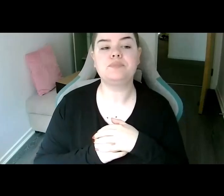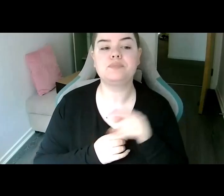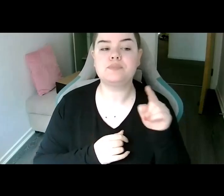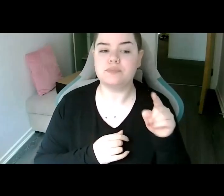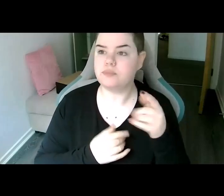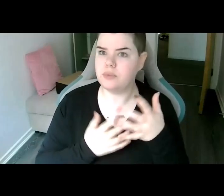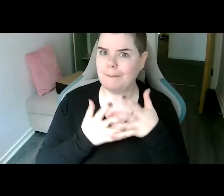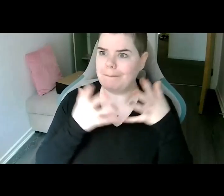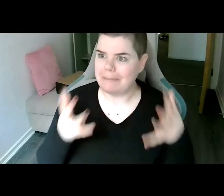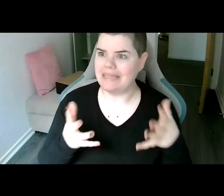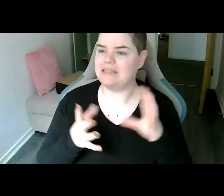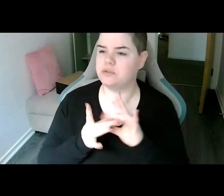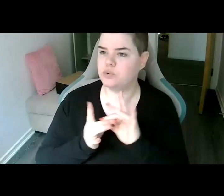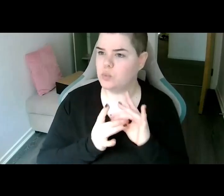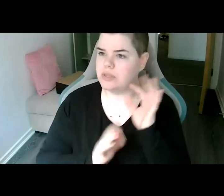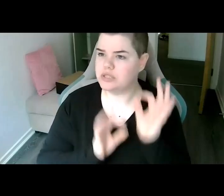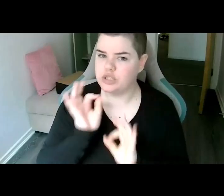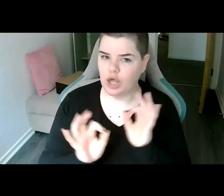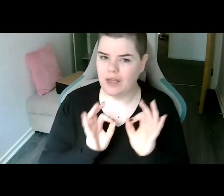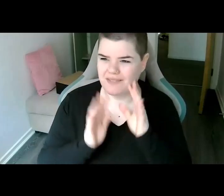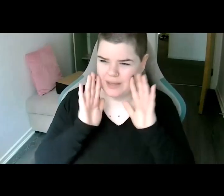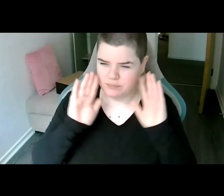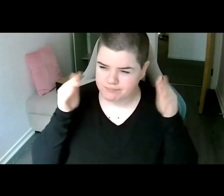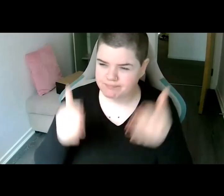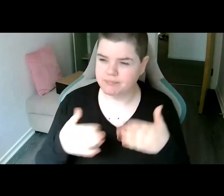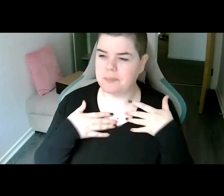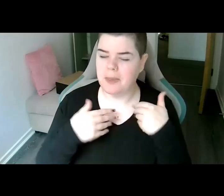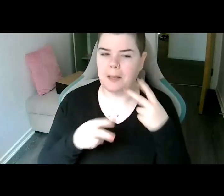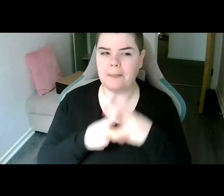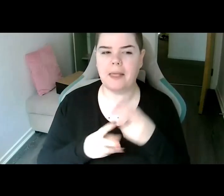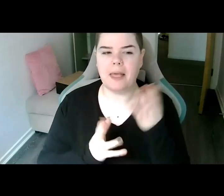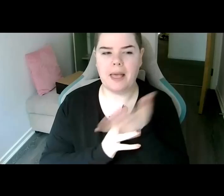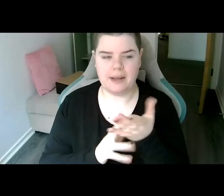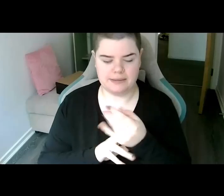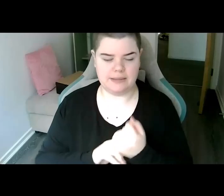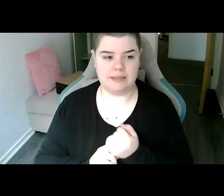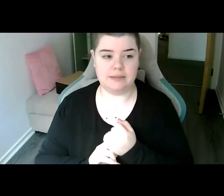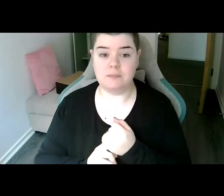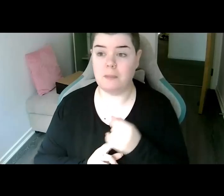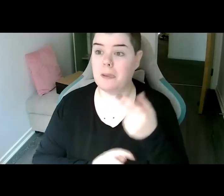create a huge joint survey focusing on healthcare access.